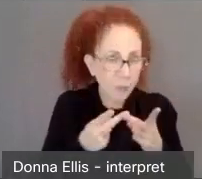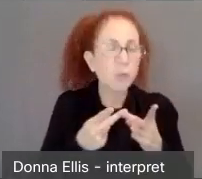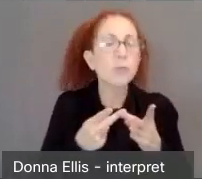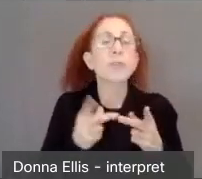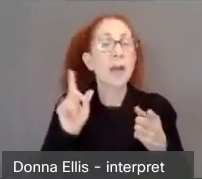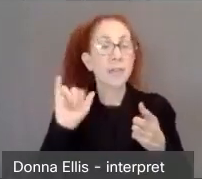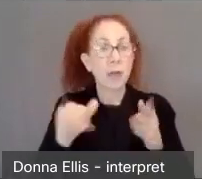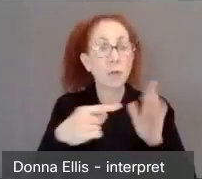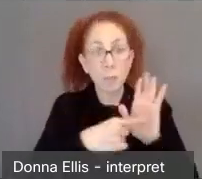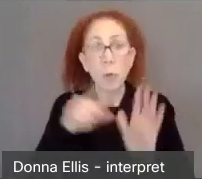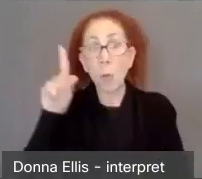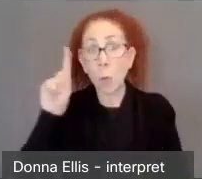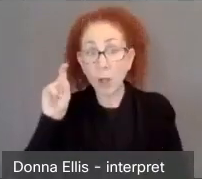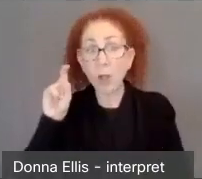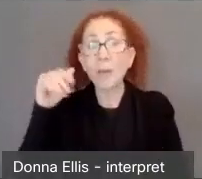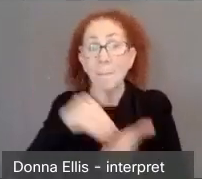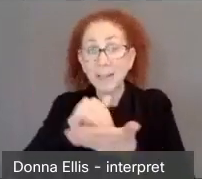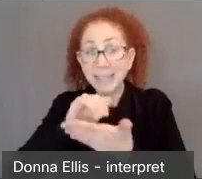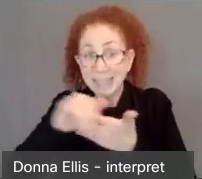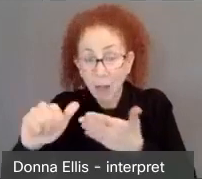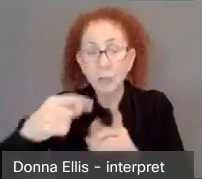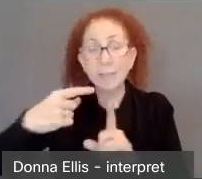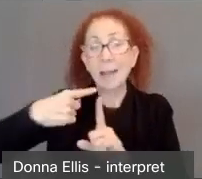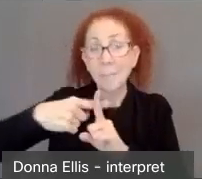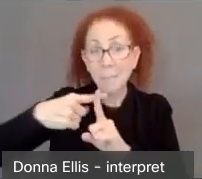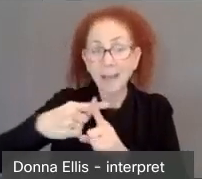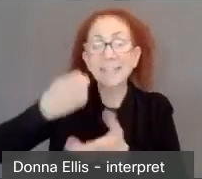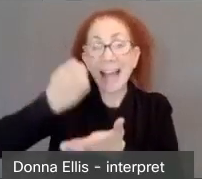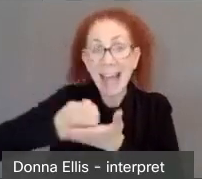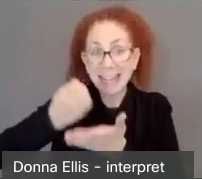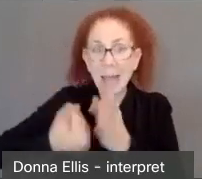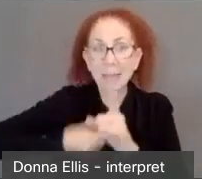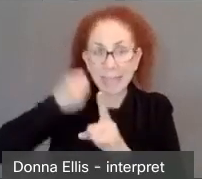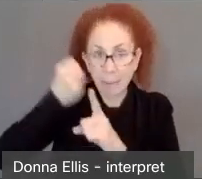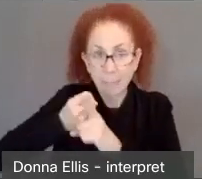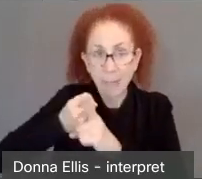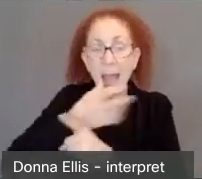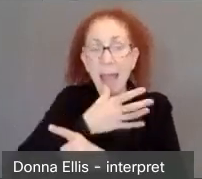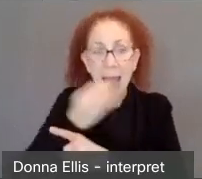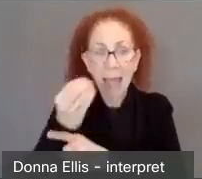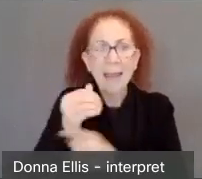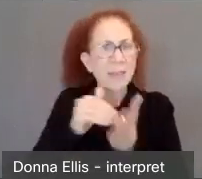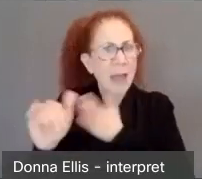$100 million in positive economic impact and thousands of jobs in our County.